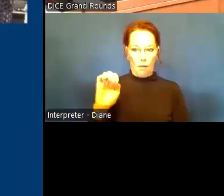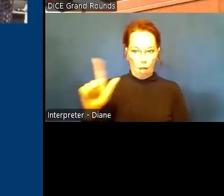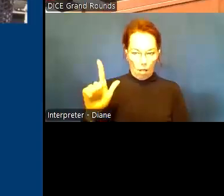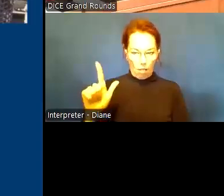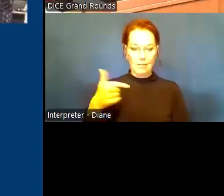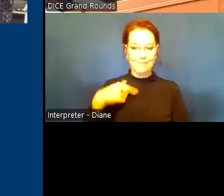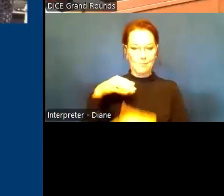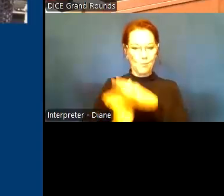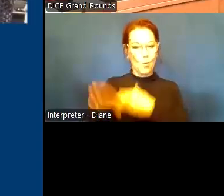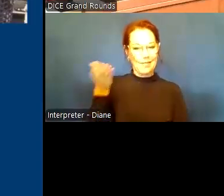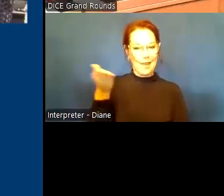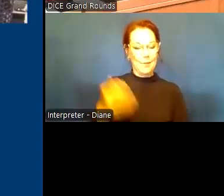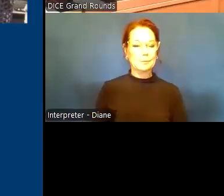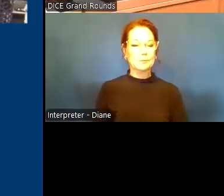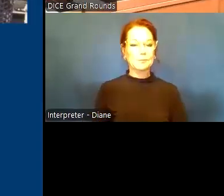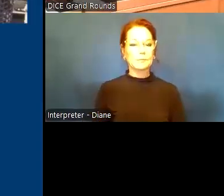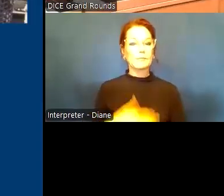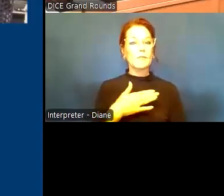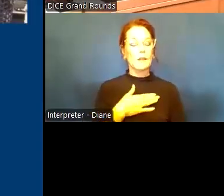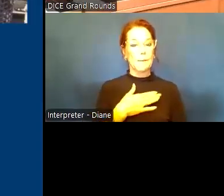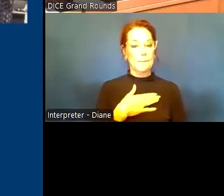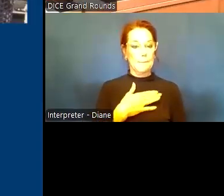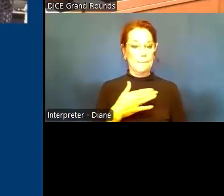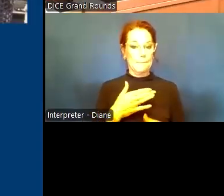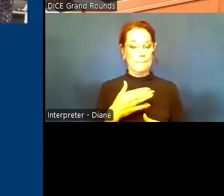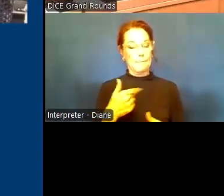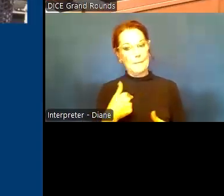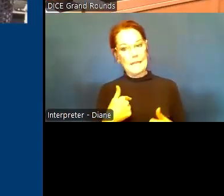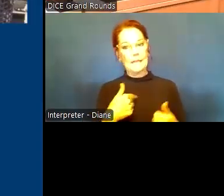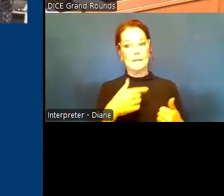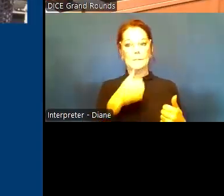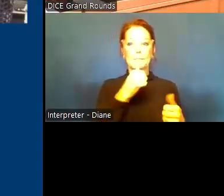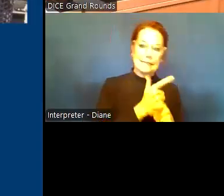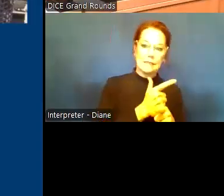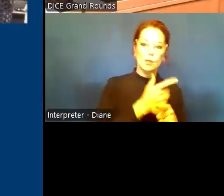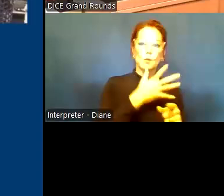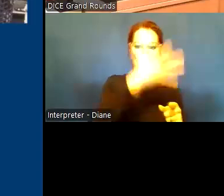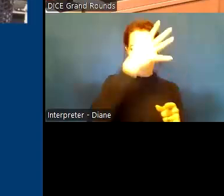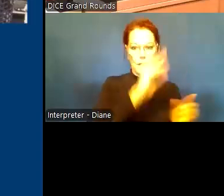then my immediate family Circle so me my sister and my parents we moved to couver the other side